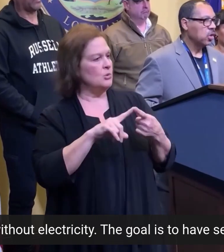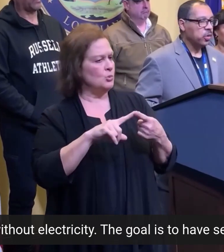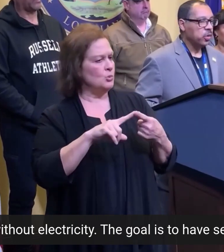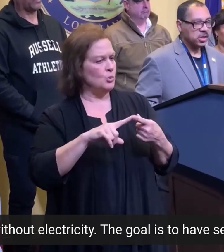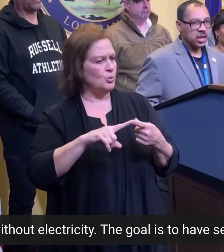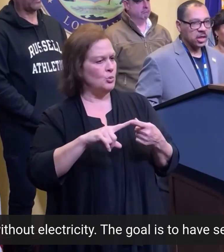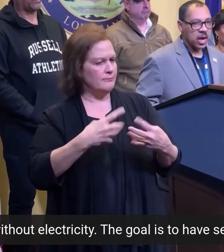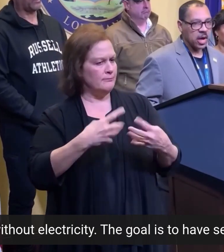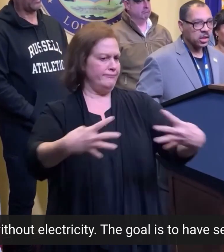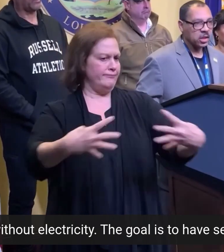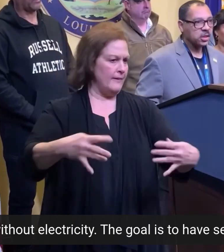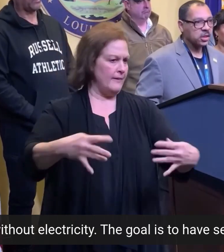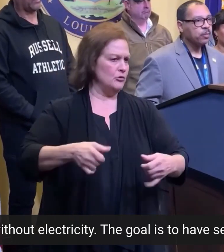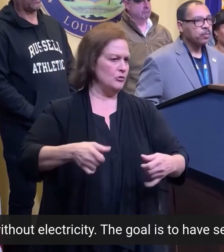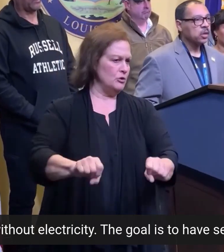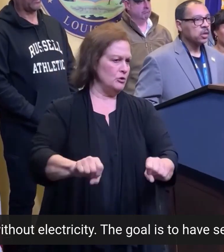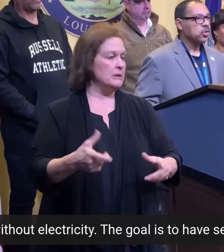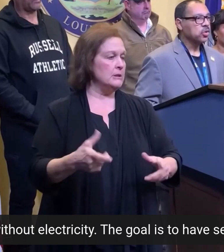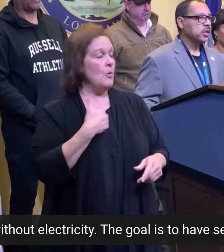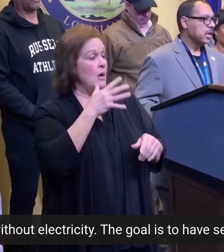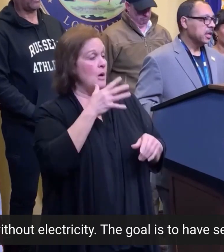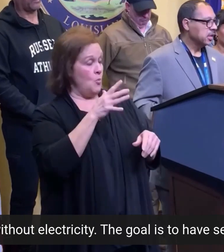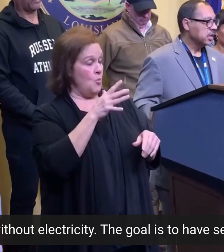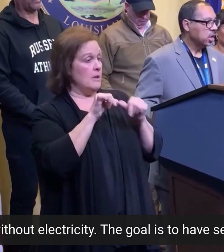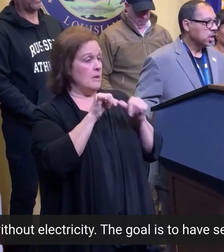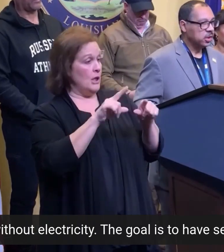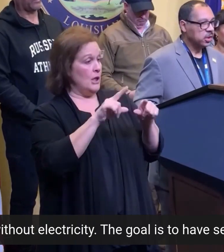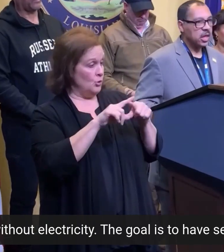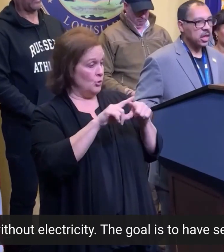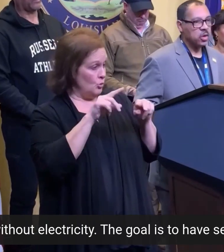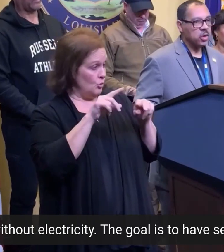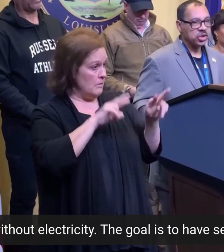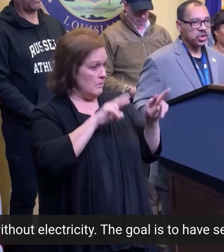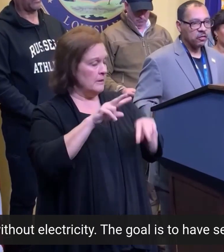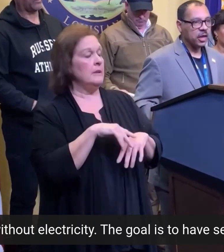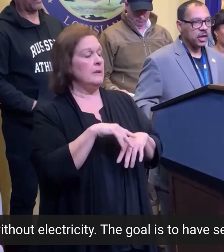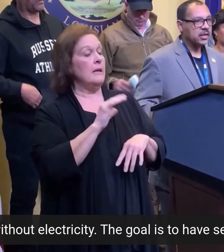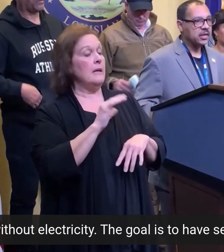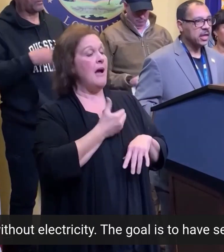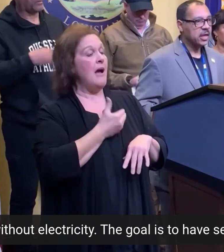continue to monitor this the superintendent is in touch with seminar sheriff in case he needed